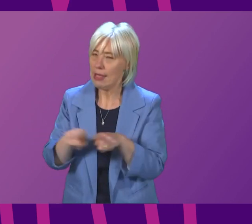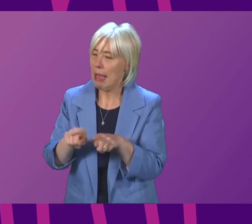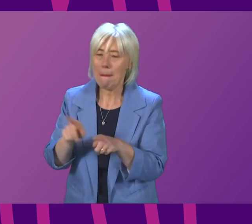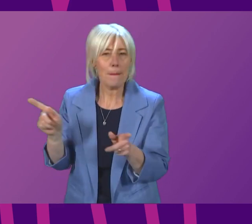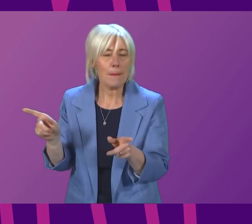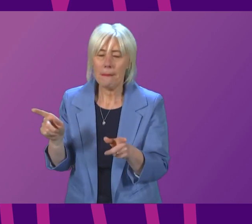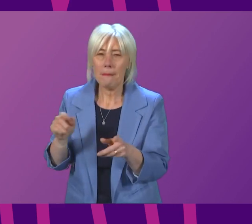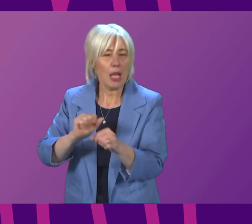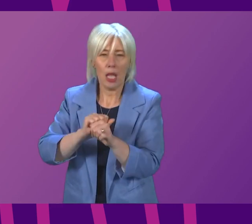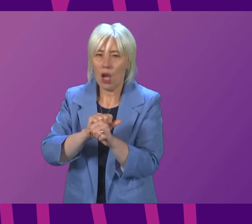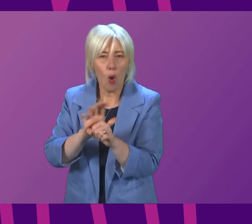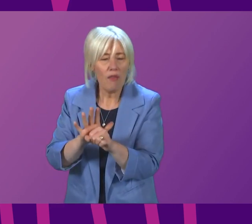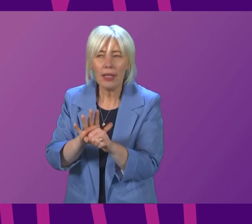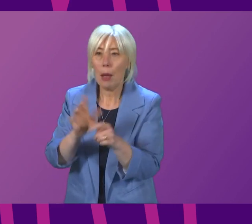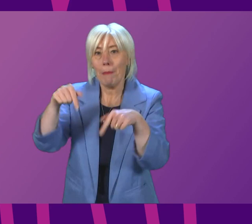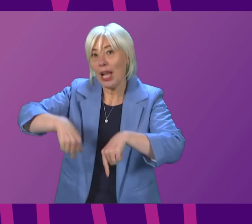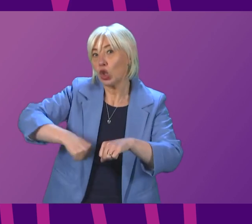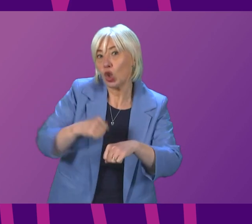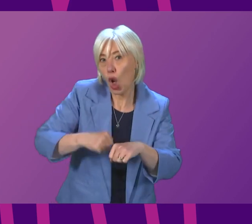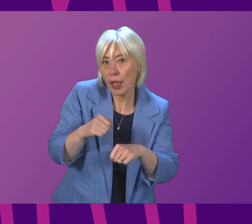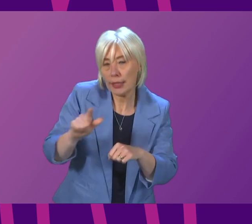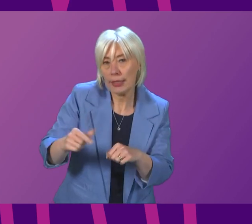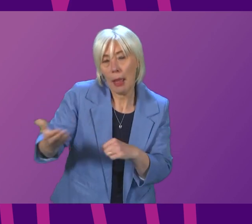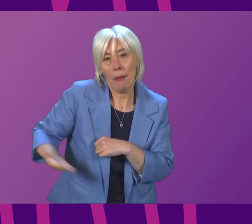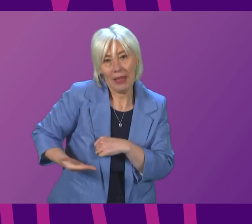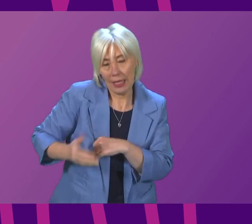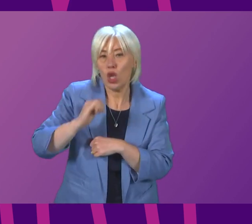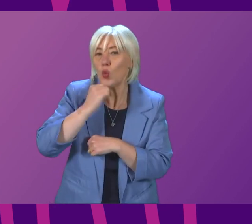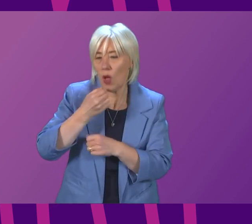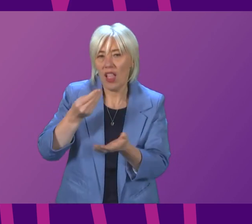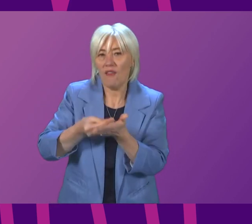of Covid, in Scotland they will be getting financial support that businesses are not